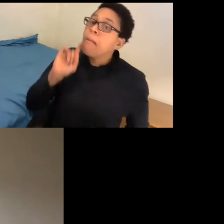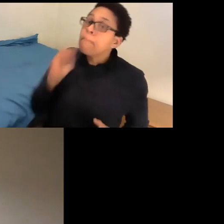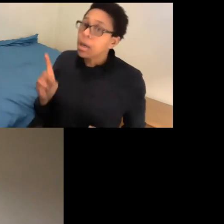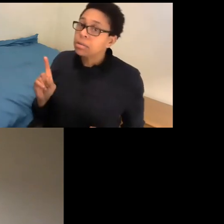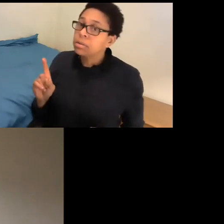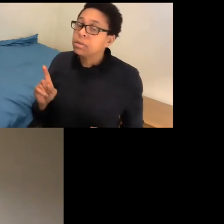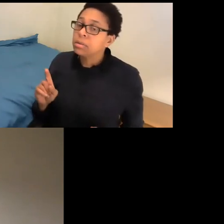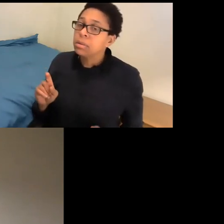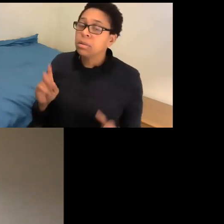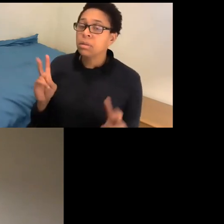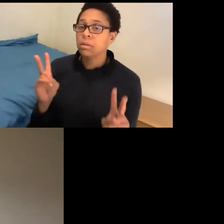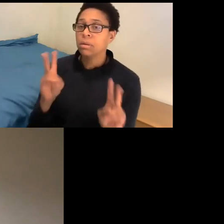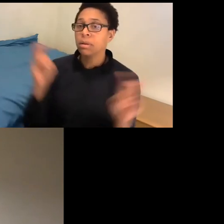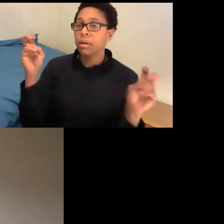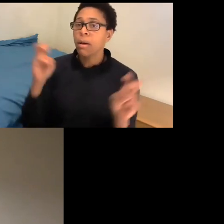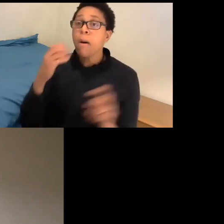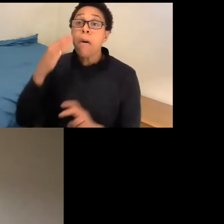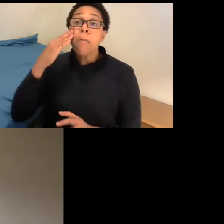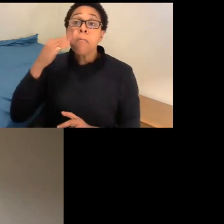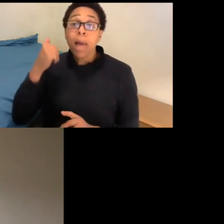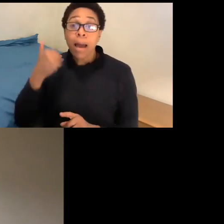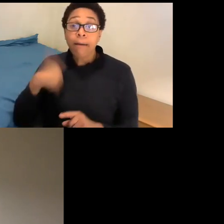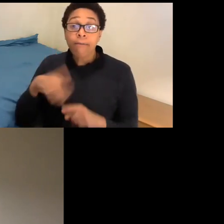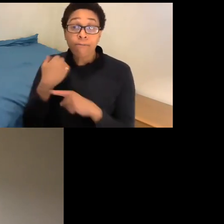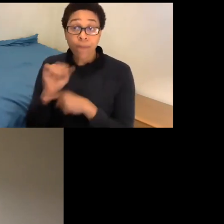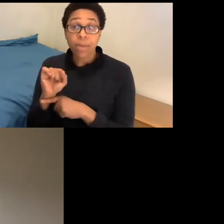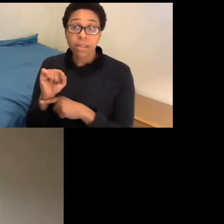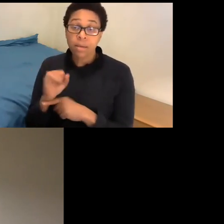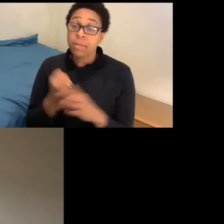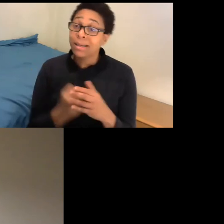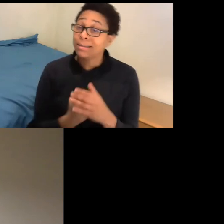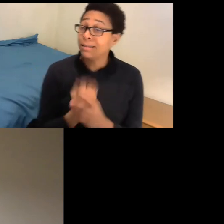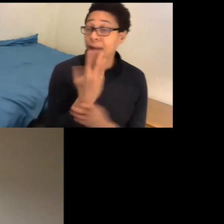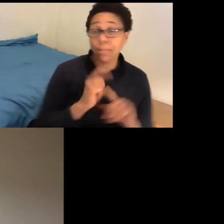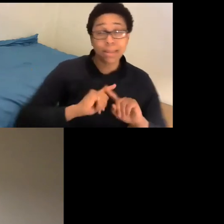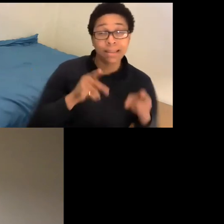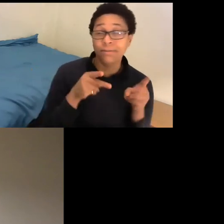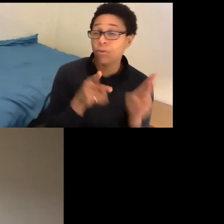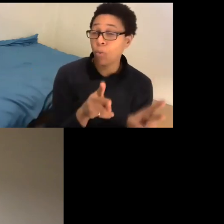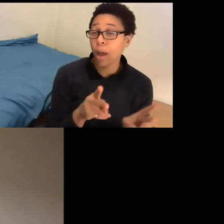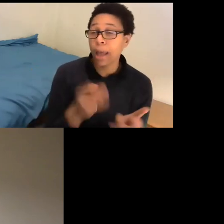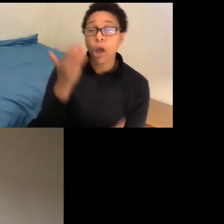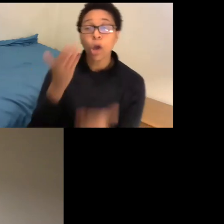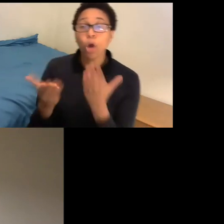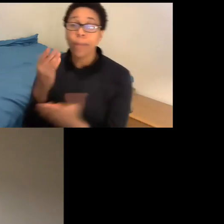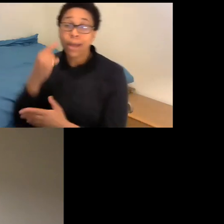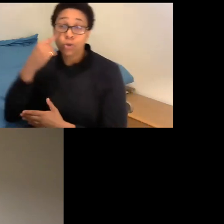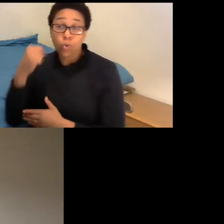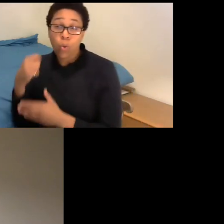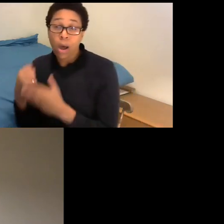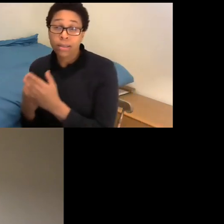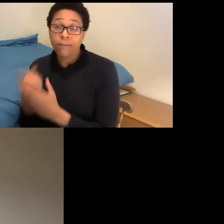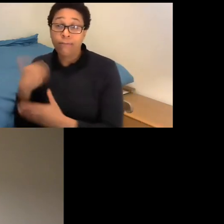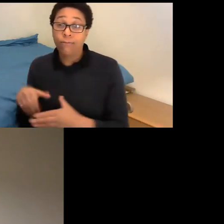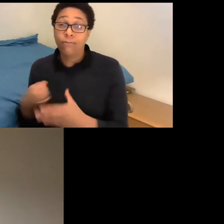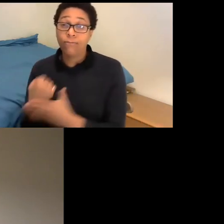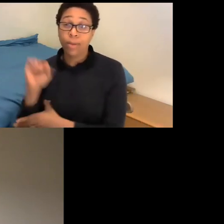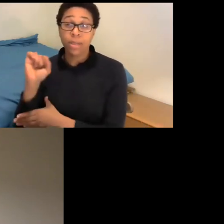So, you know, Black feminism does evolve differently. And, you know, I think in a lot of the feminist struggle for much